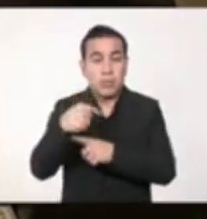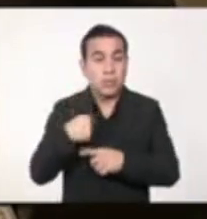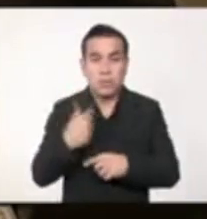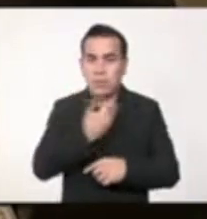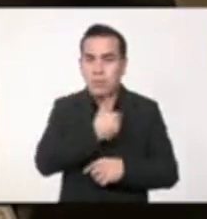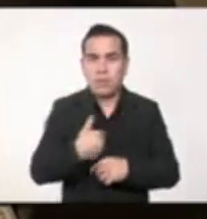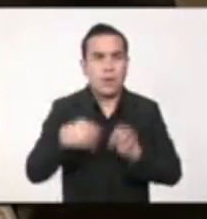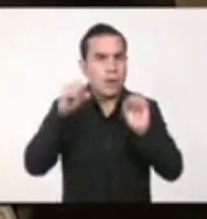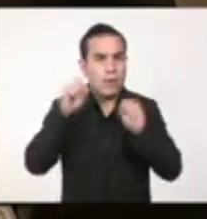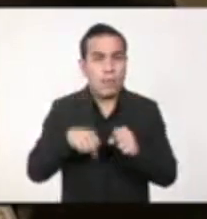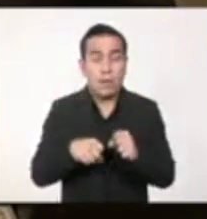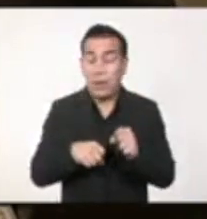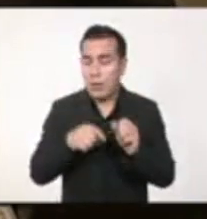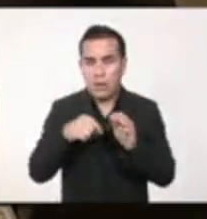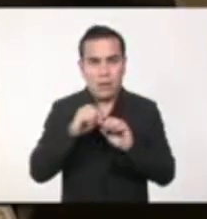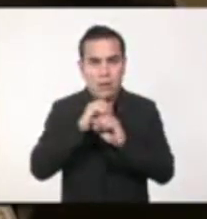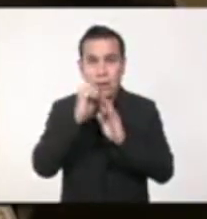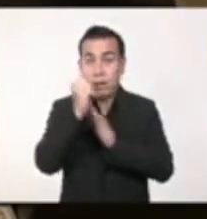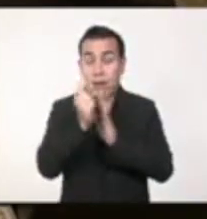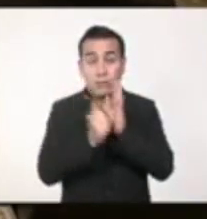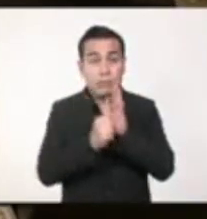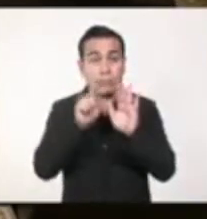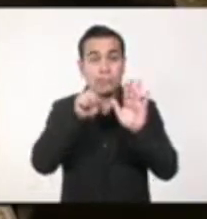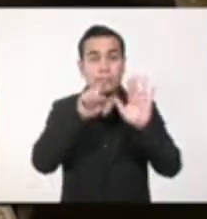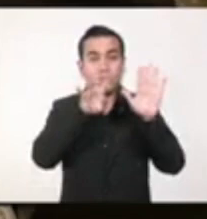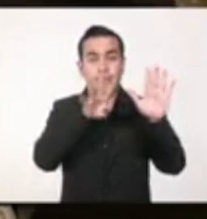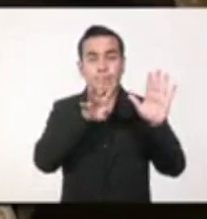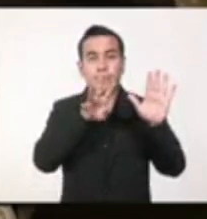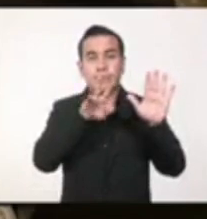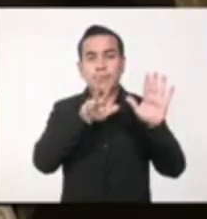here one says president may dismiss so not two thousand